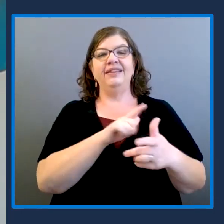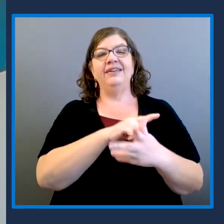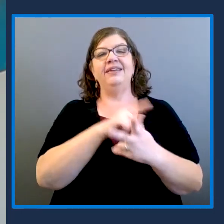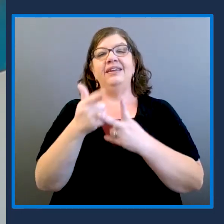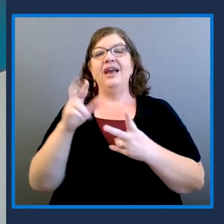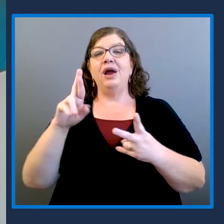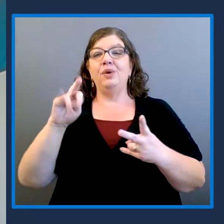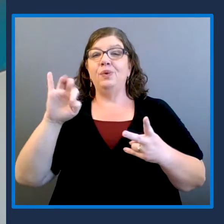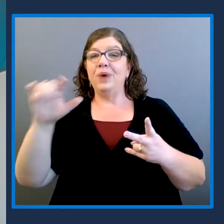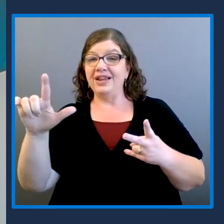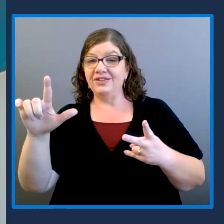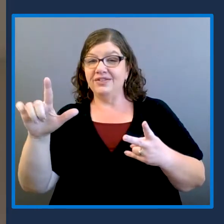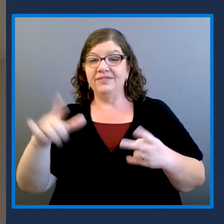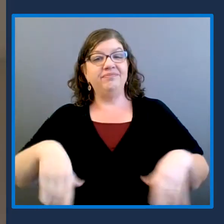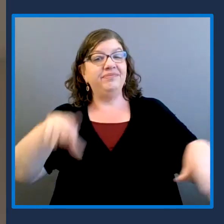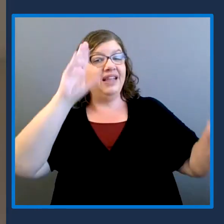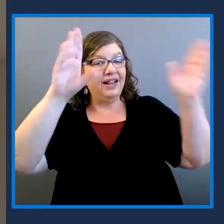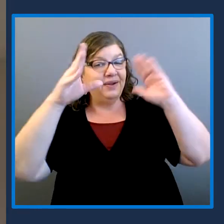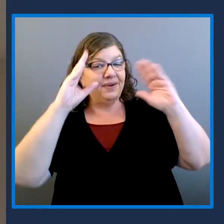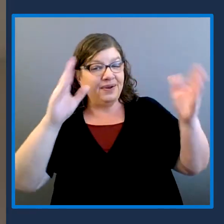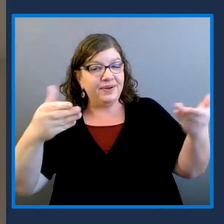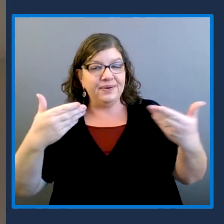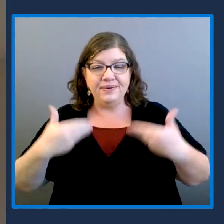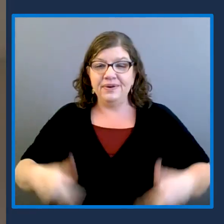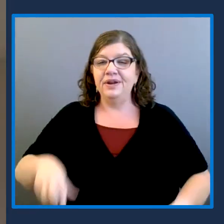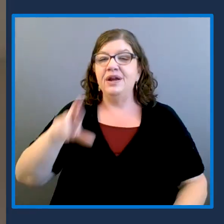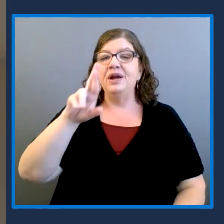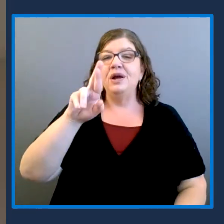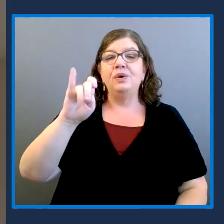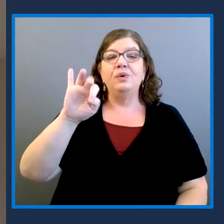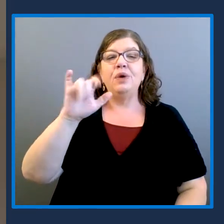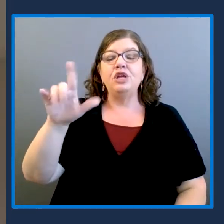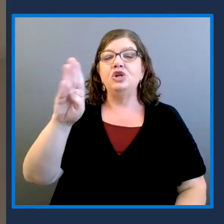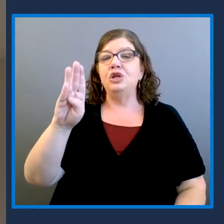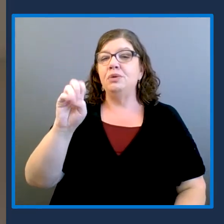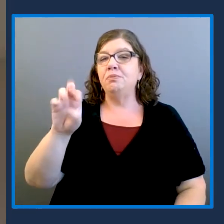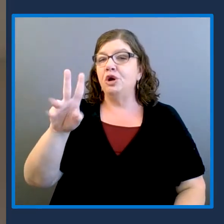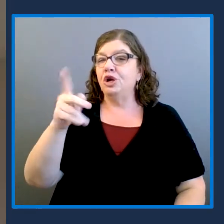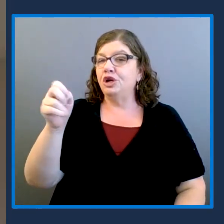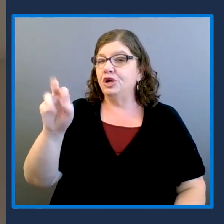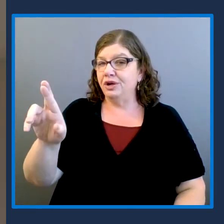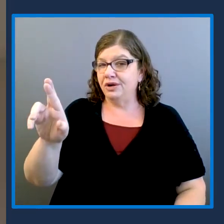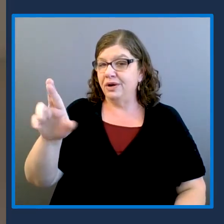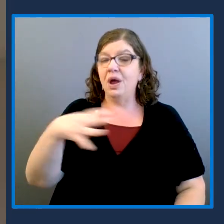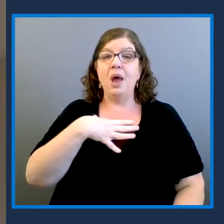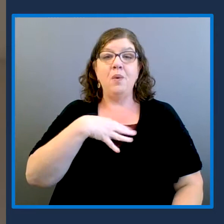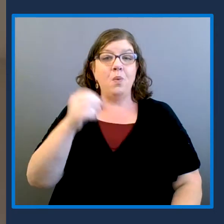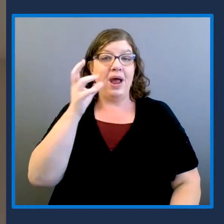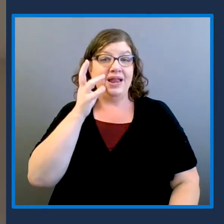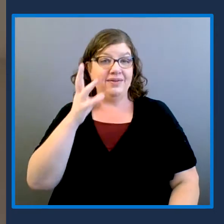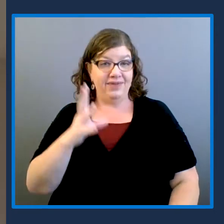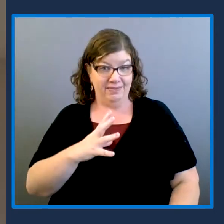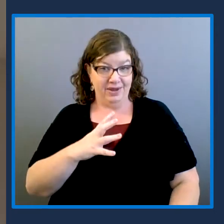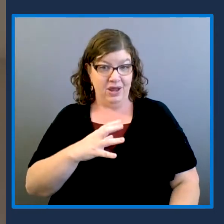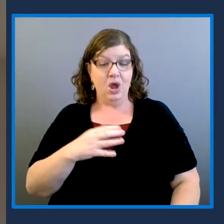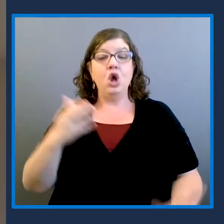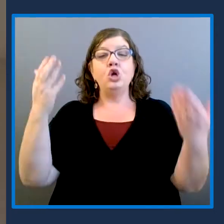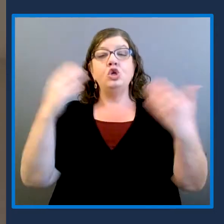and next is rachel hello everyone my name is rachel berger i am a white female